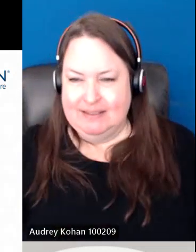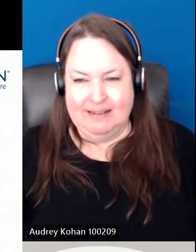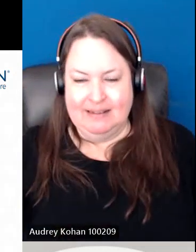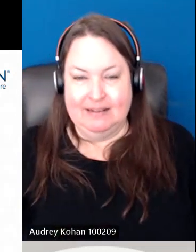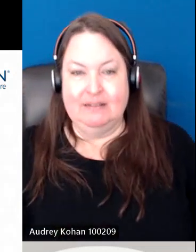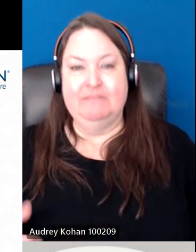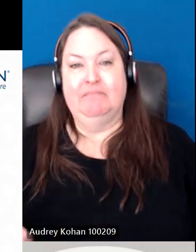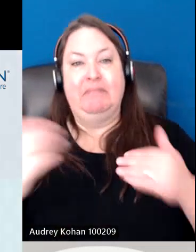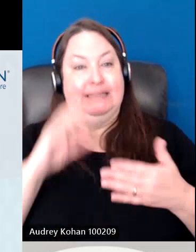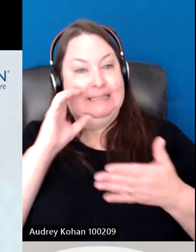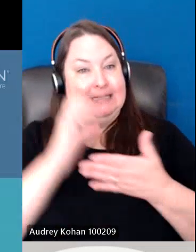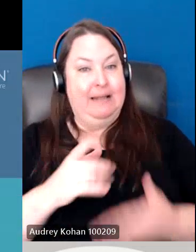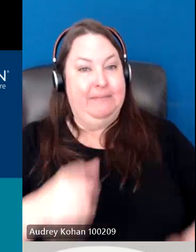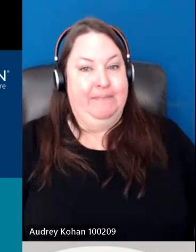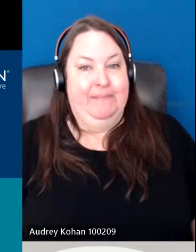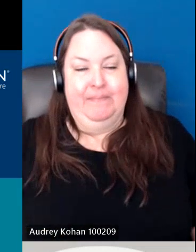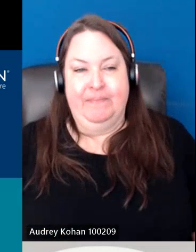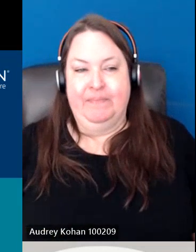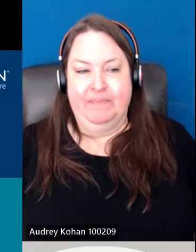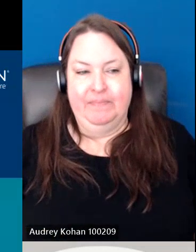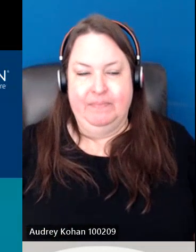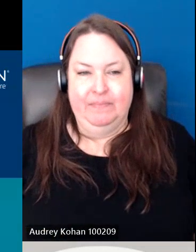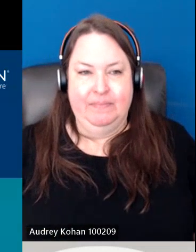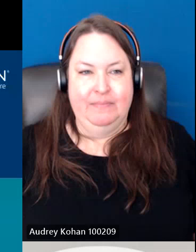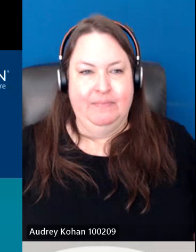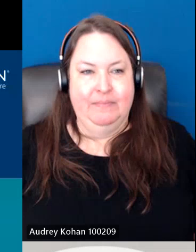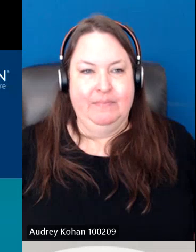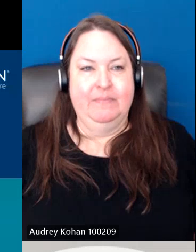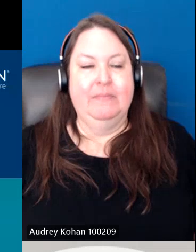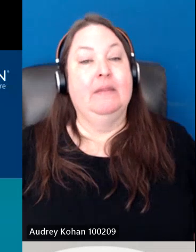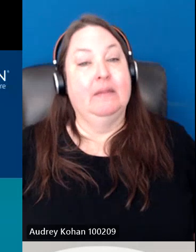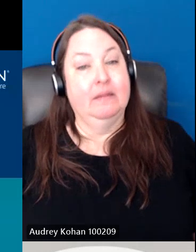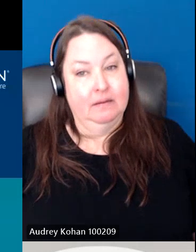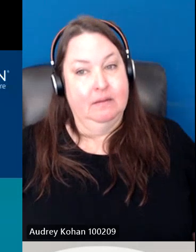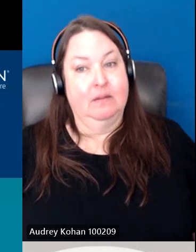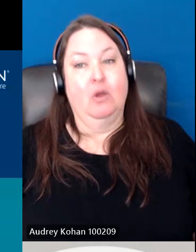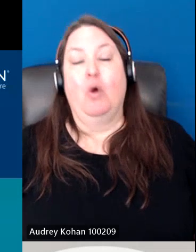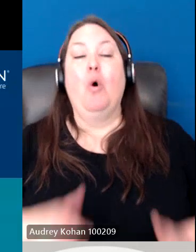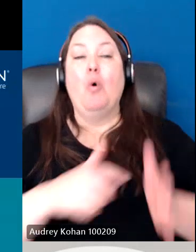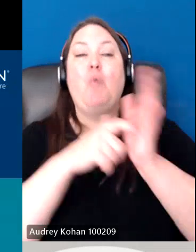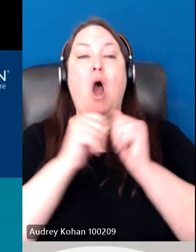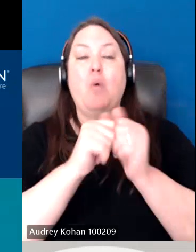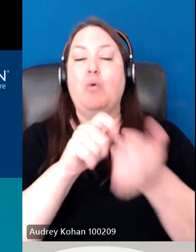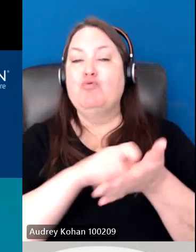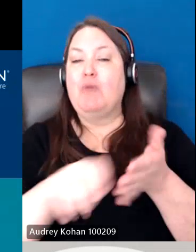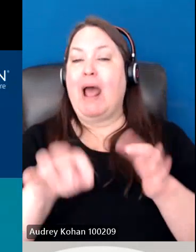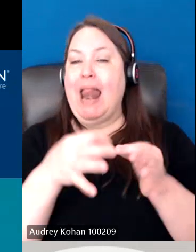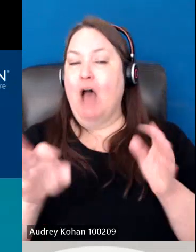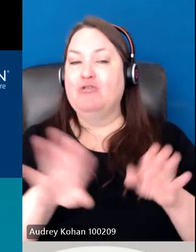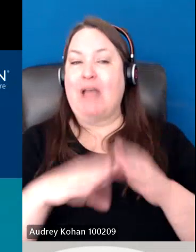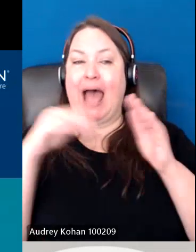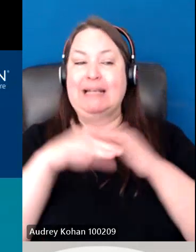slide so what is required with the written language access procedures well the general